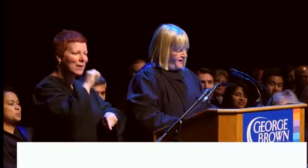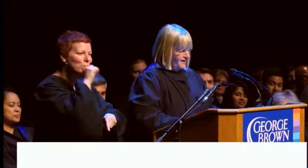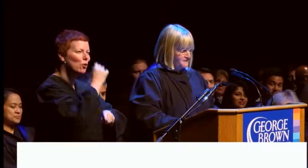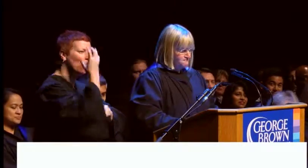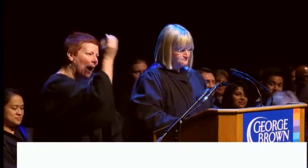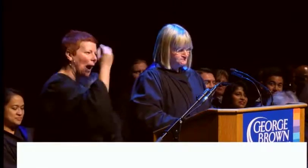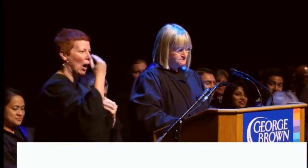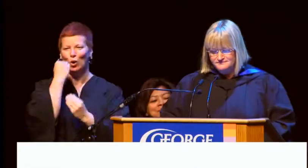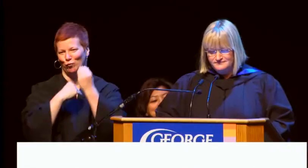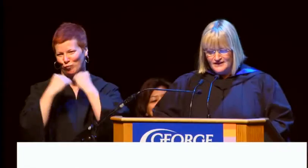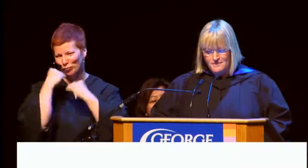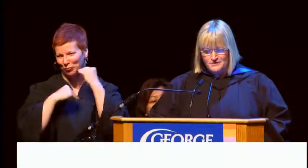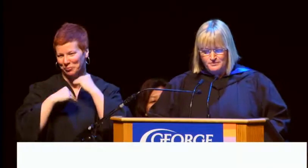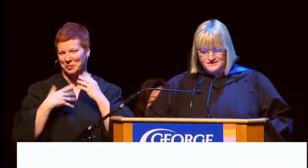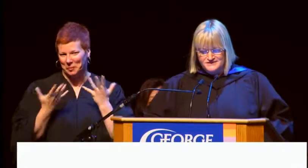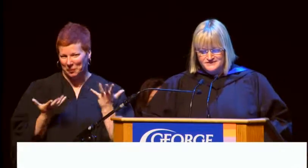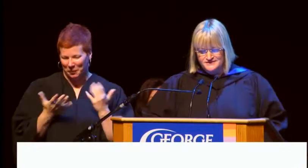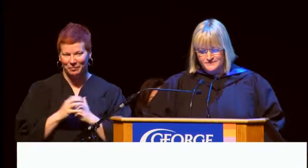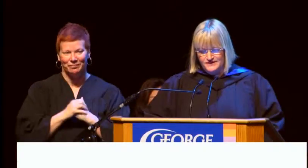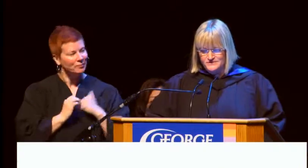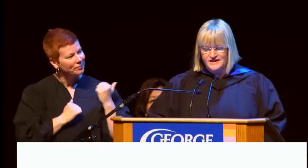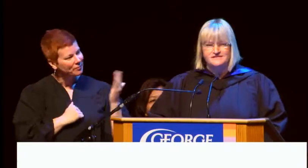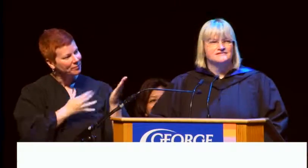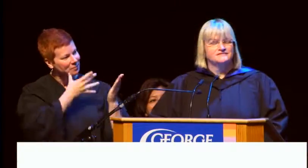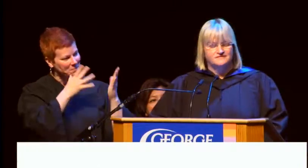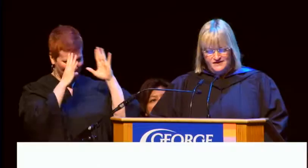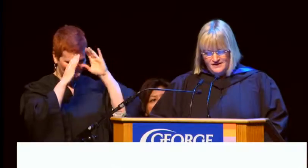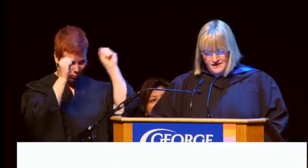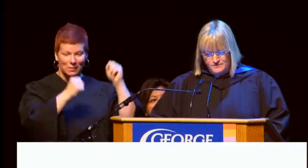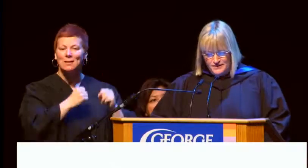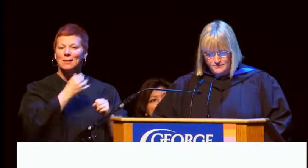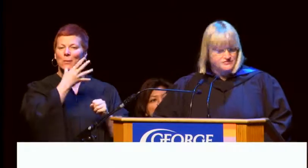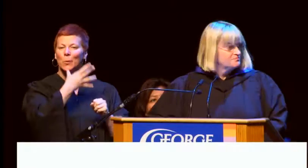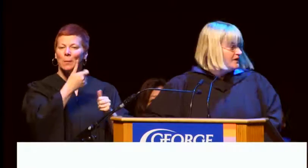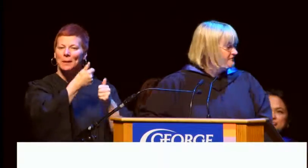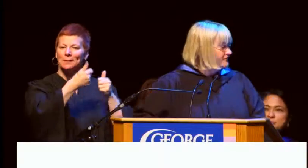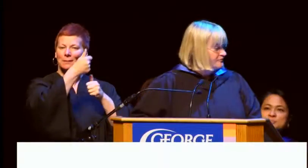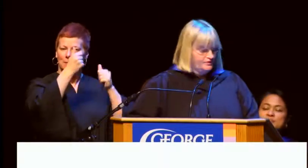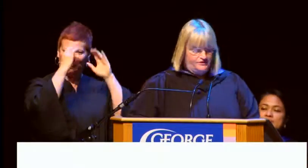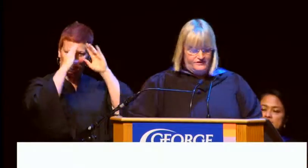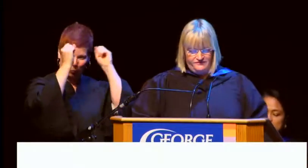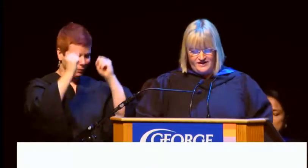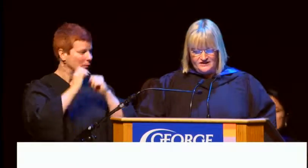MADAME PRESIDENT, MADAME CHANCELLOR, MEMBERS OF THE PLATFORM PARTY, FACULTY